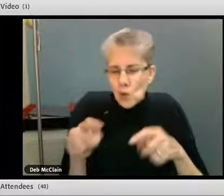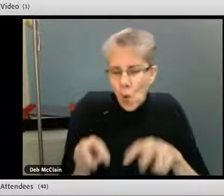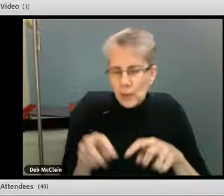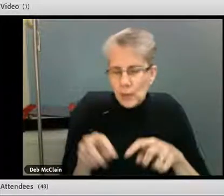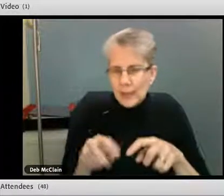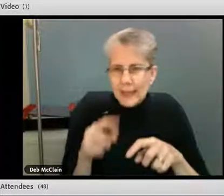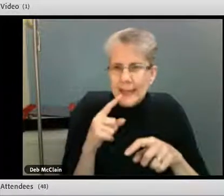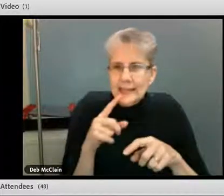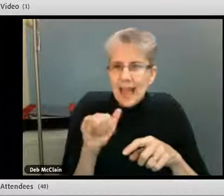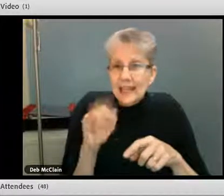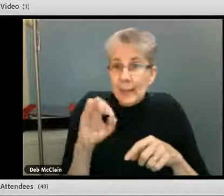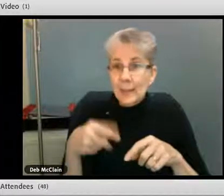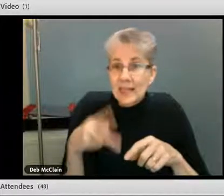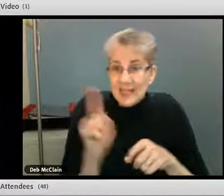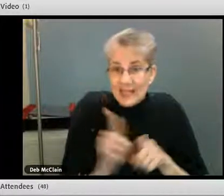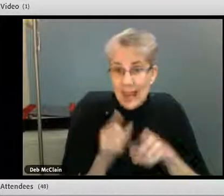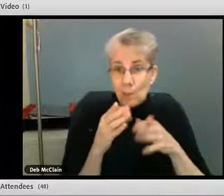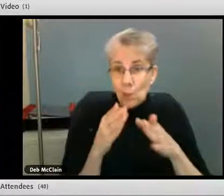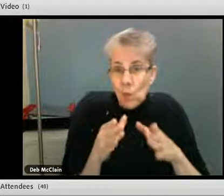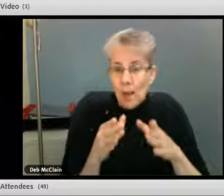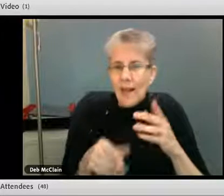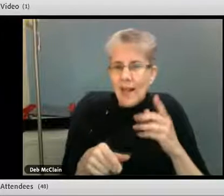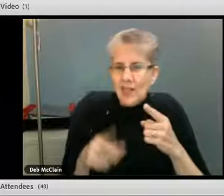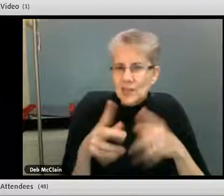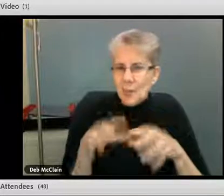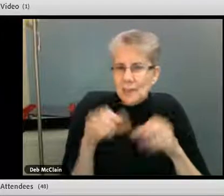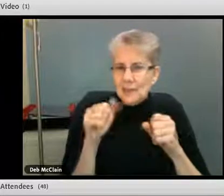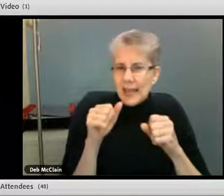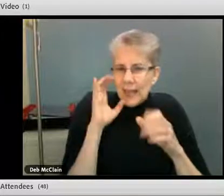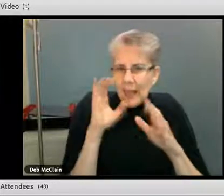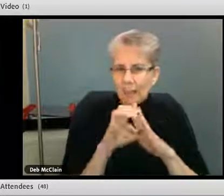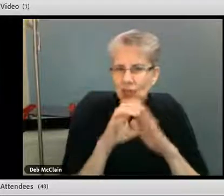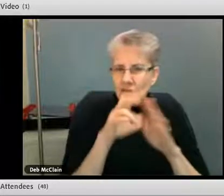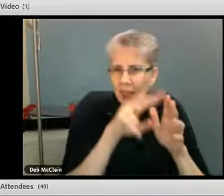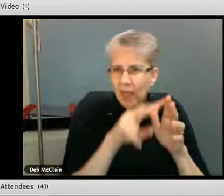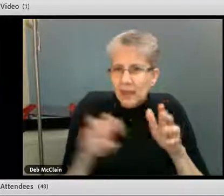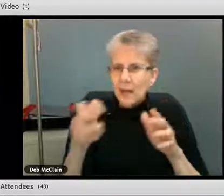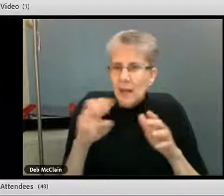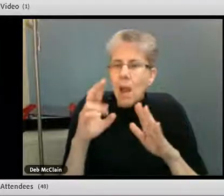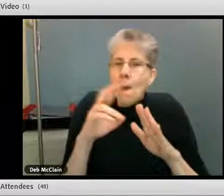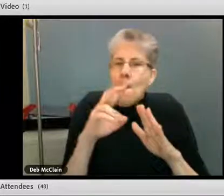This is where I'm taking the image from, and then it kind of brushes it over here.